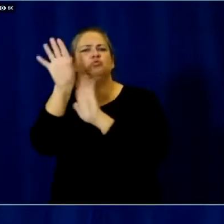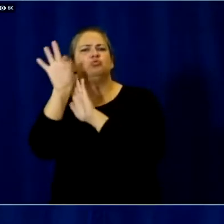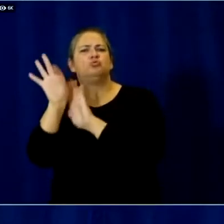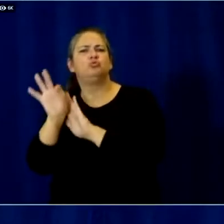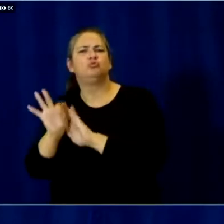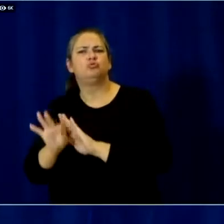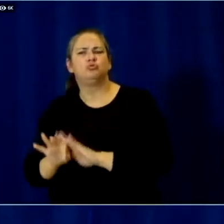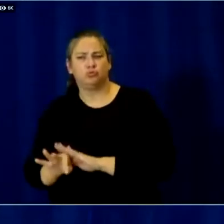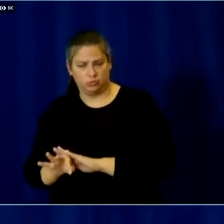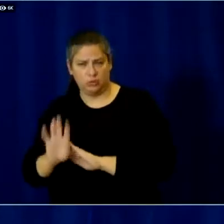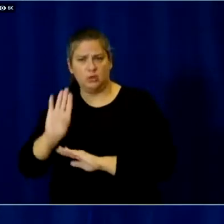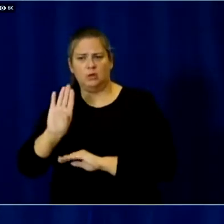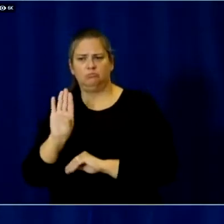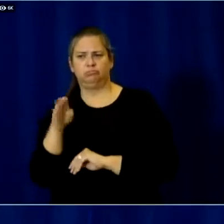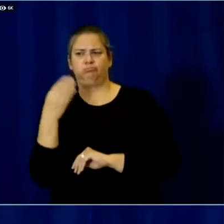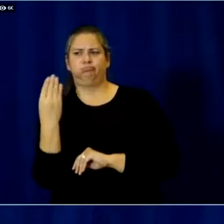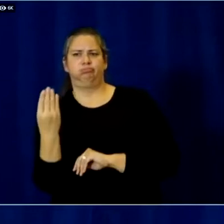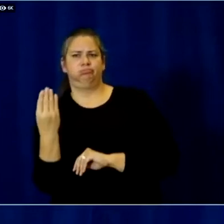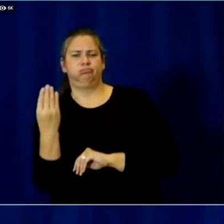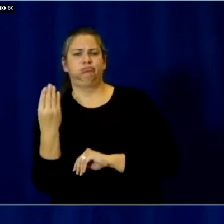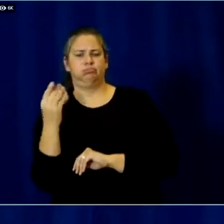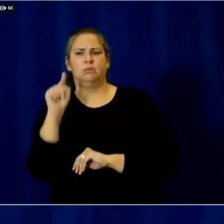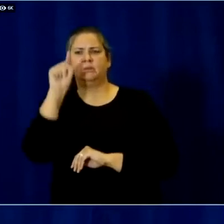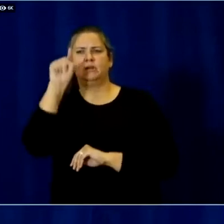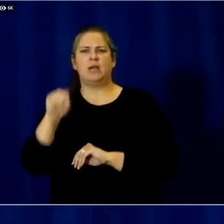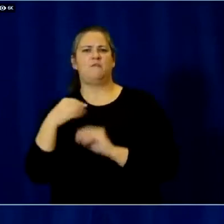there's two constitutional amendments. Make sure you look at both sides of